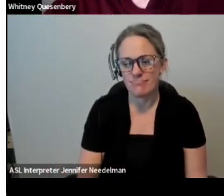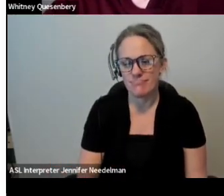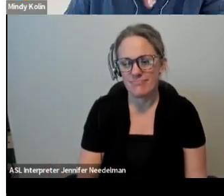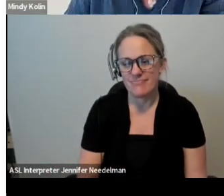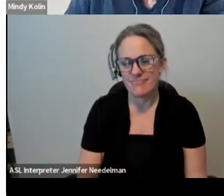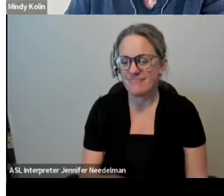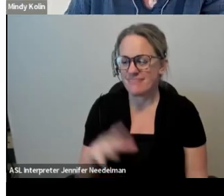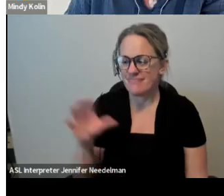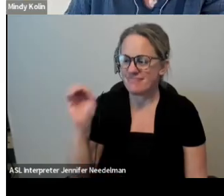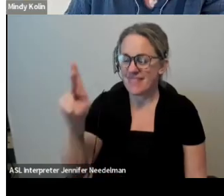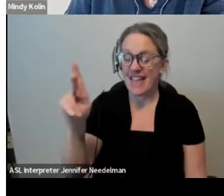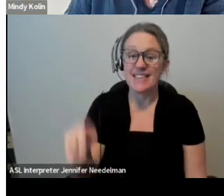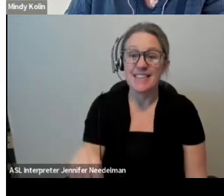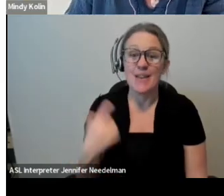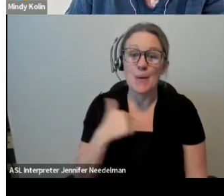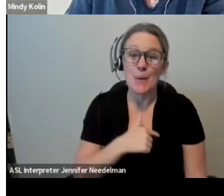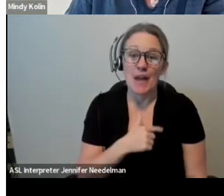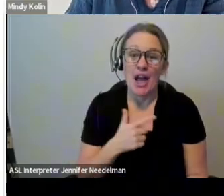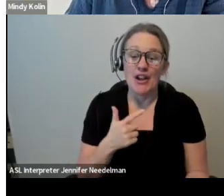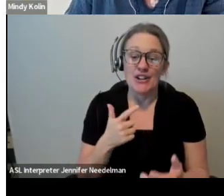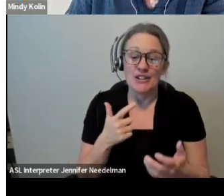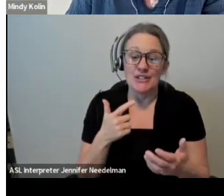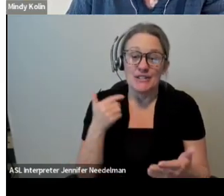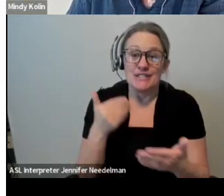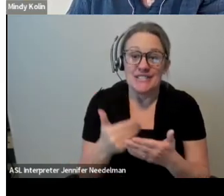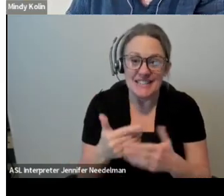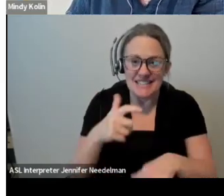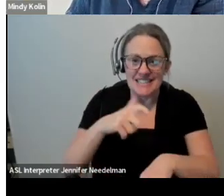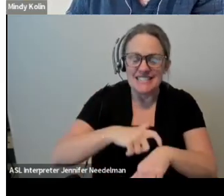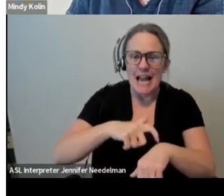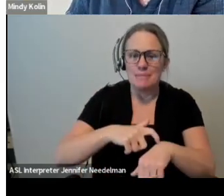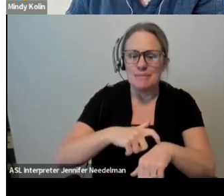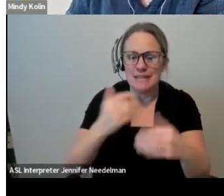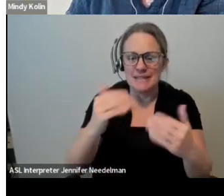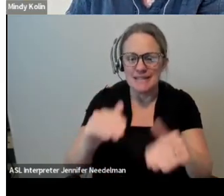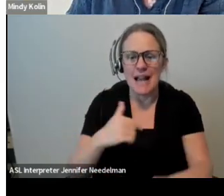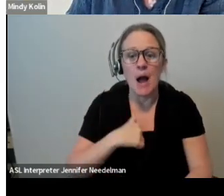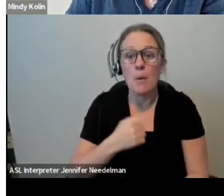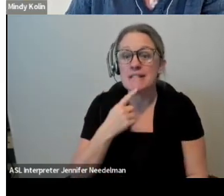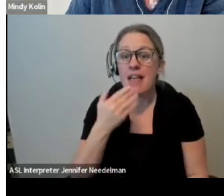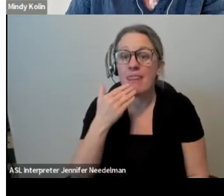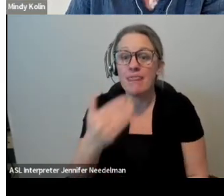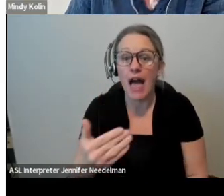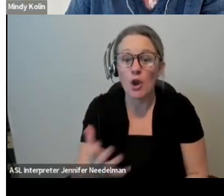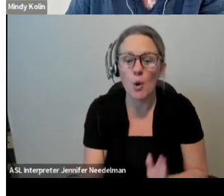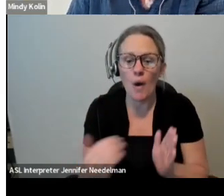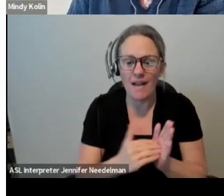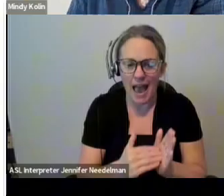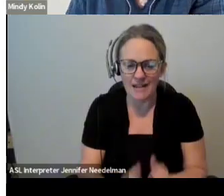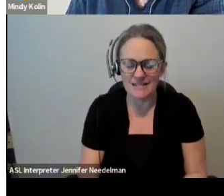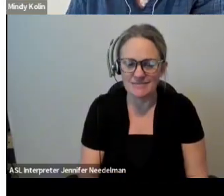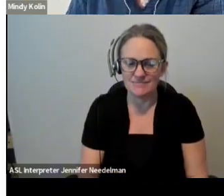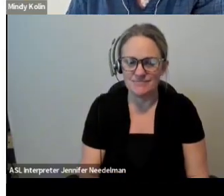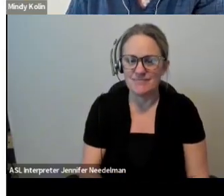All right, well we are almost at time, so I just wanna say thank you again as someone with fibromyalgia.